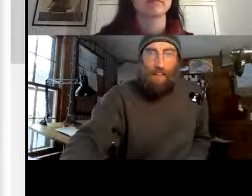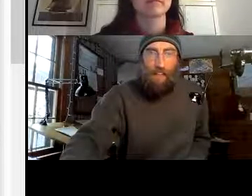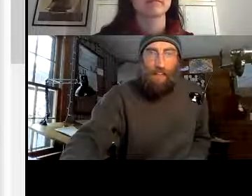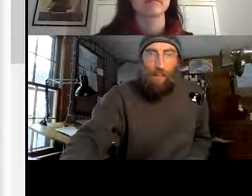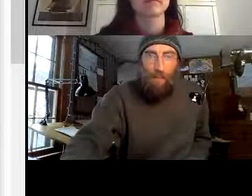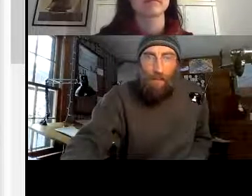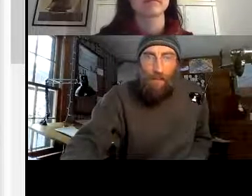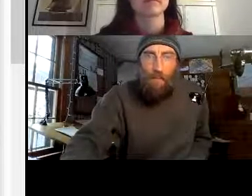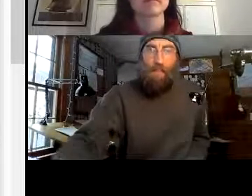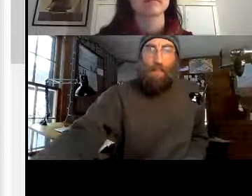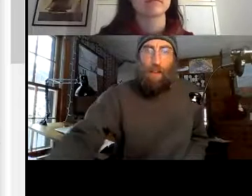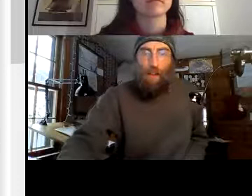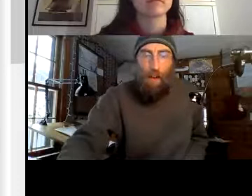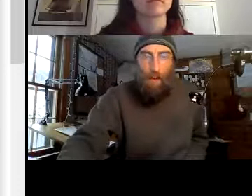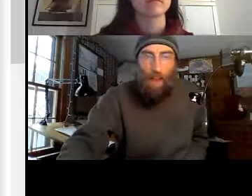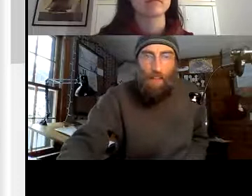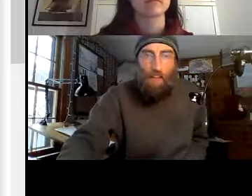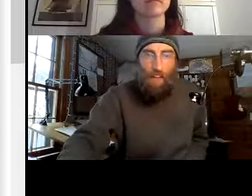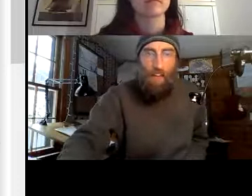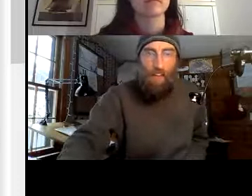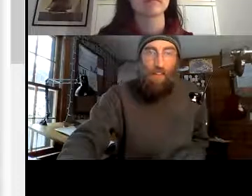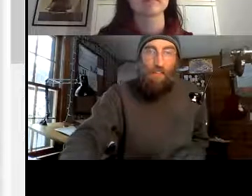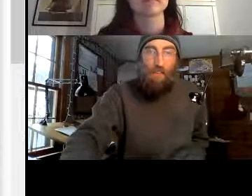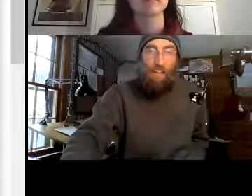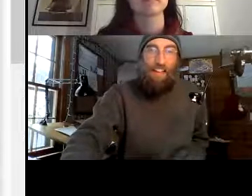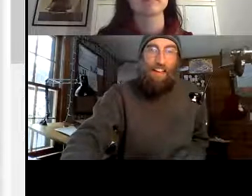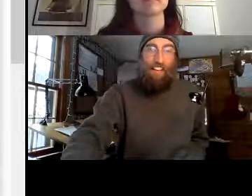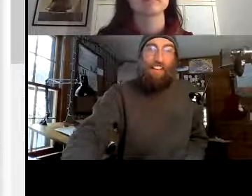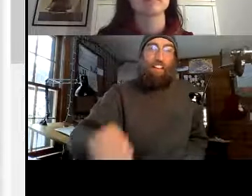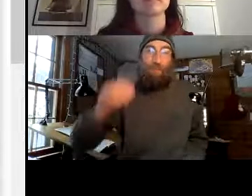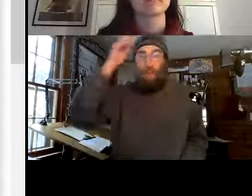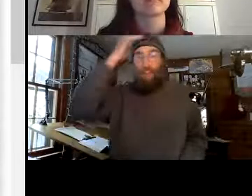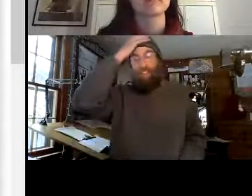a lot of different-- oh, actually, I'll just show this the next couple pages I